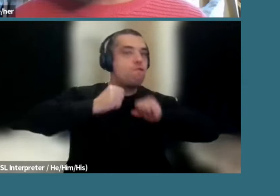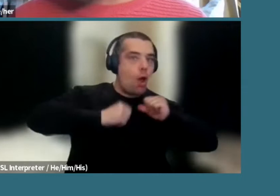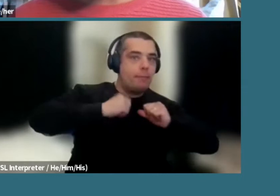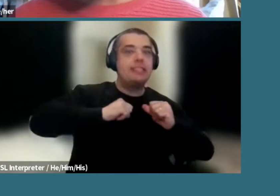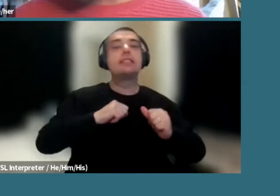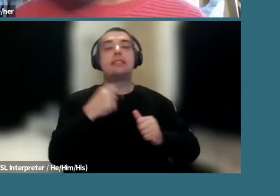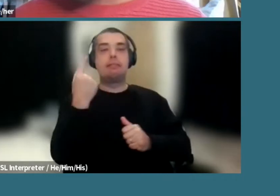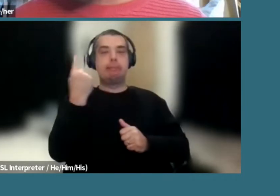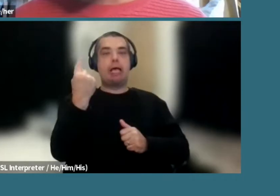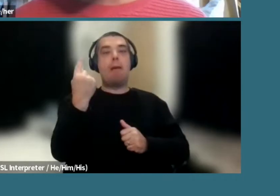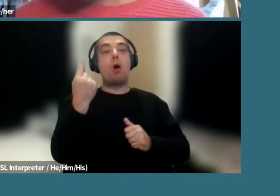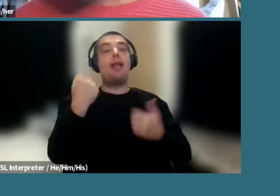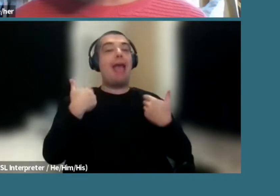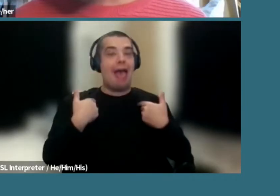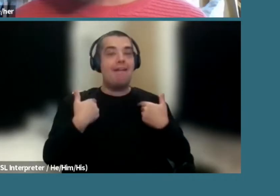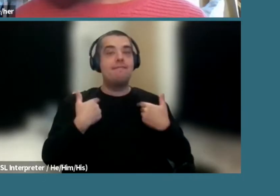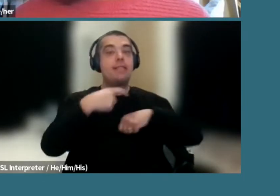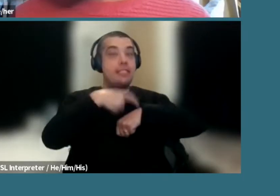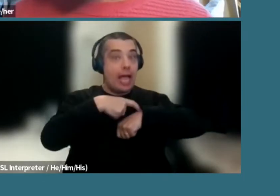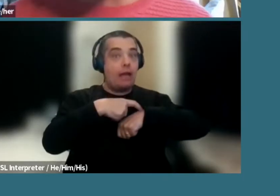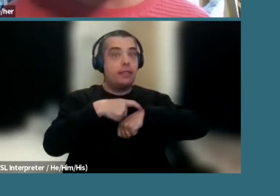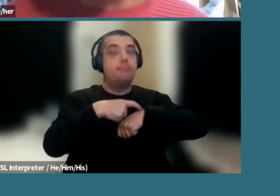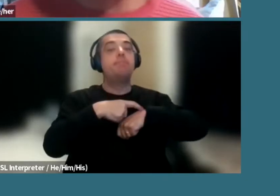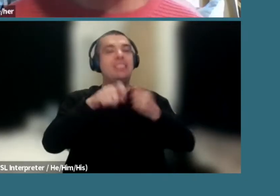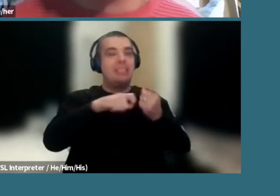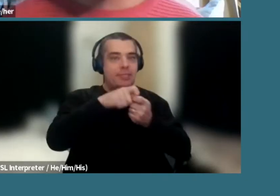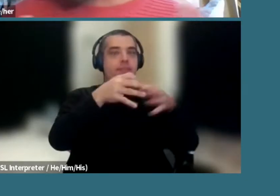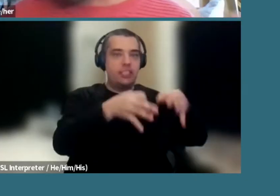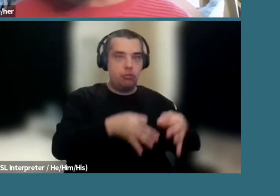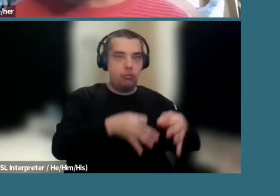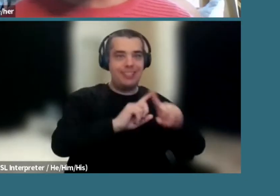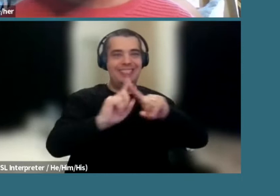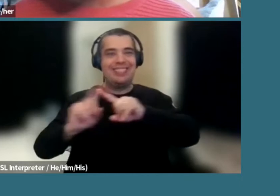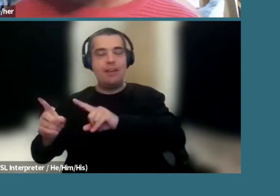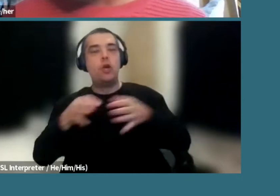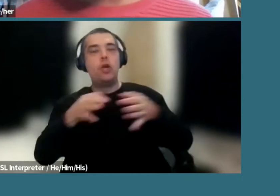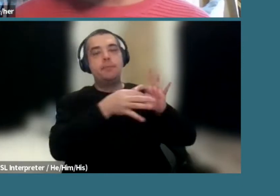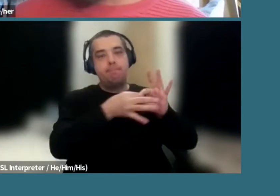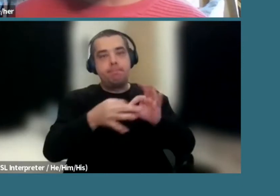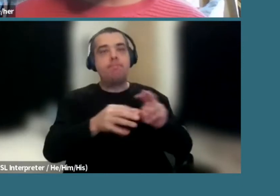somebody has timed the description between the dialogue to describe the action.